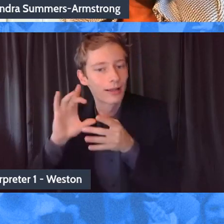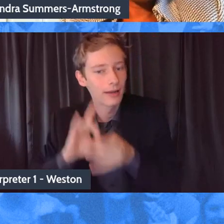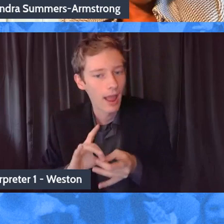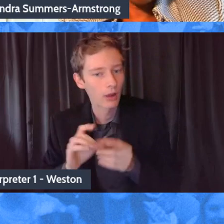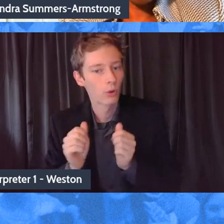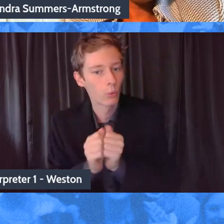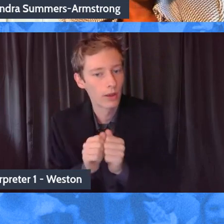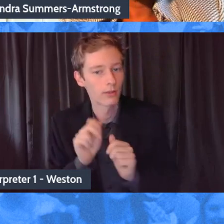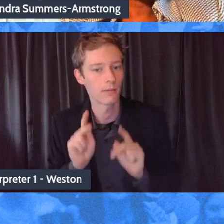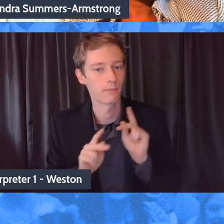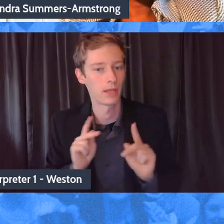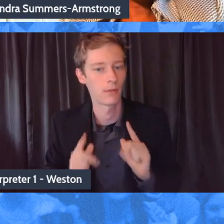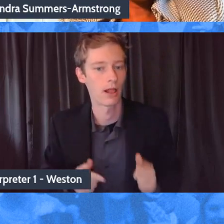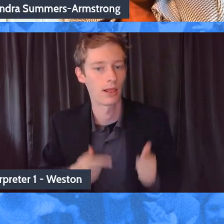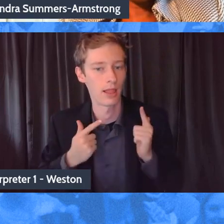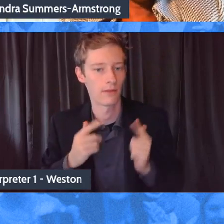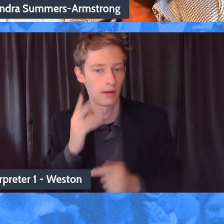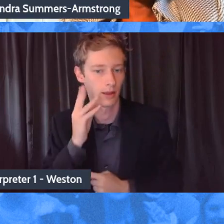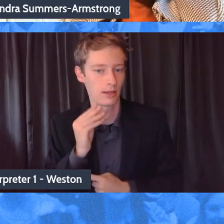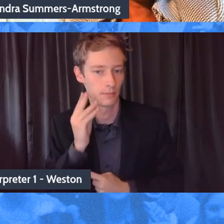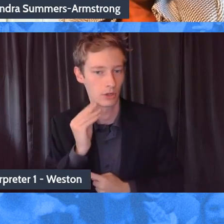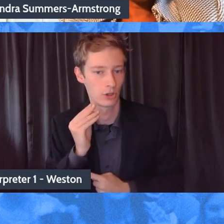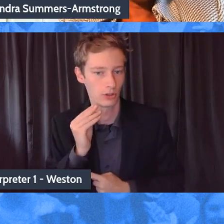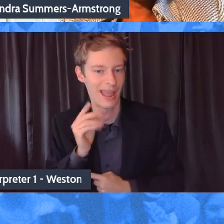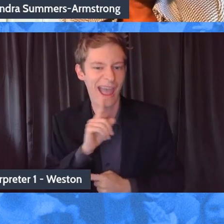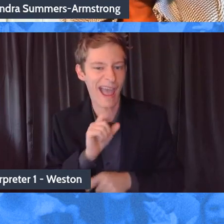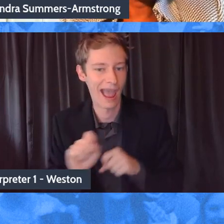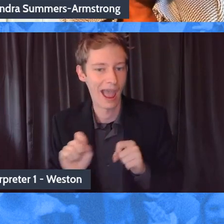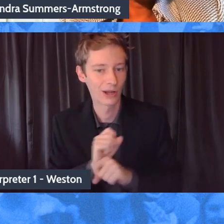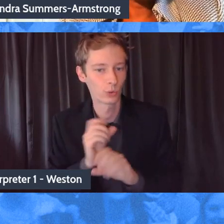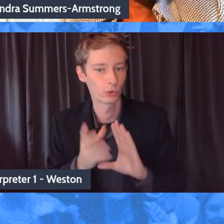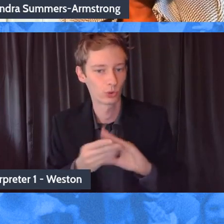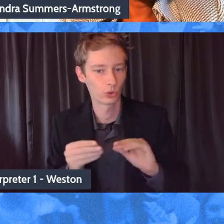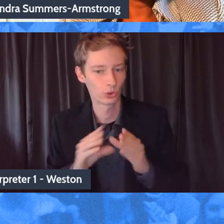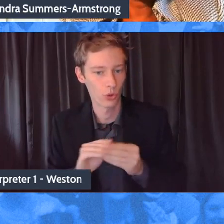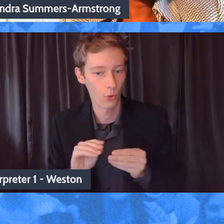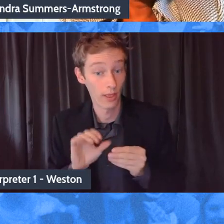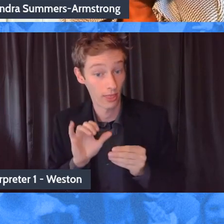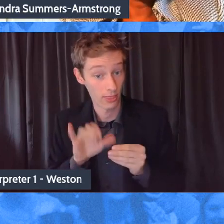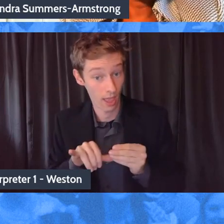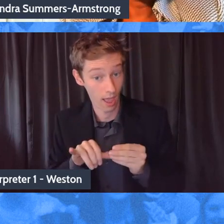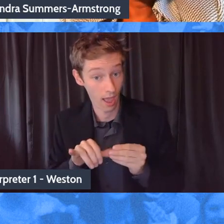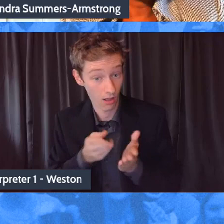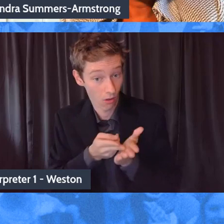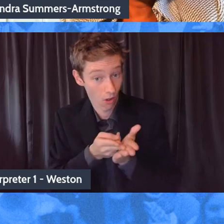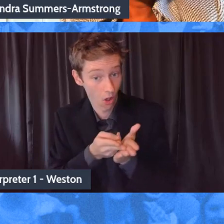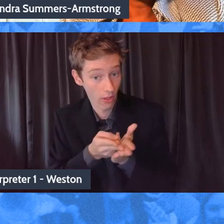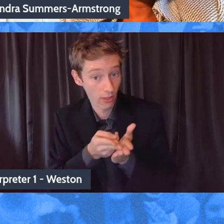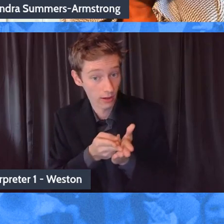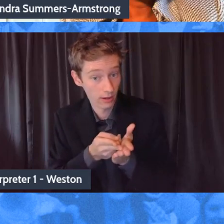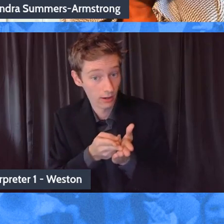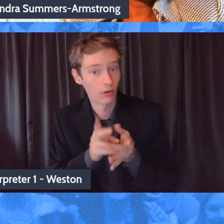And the humanization allows for the building of authentic relationships. And the authentic relationships can move people.